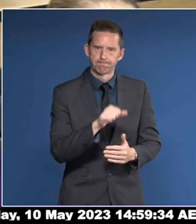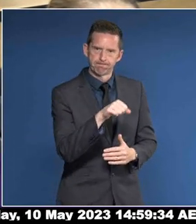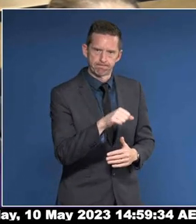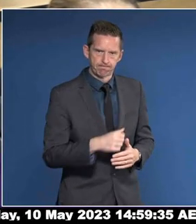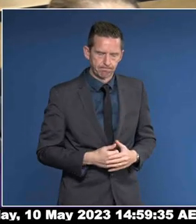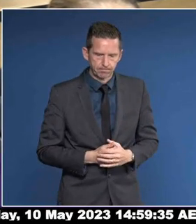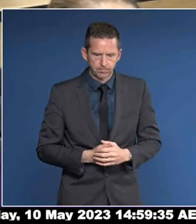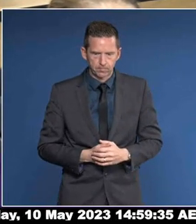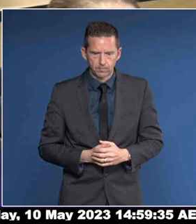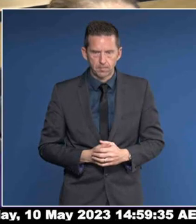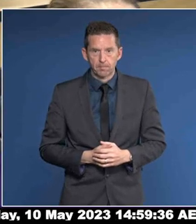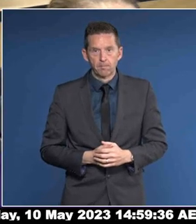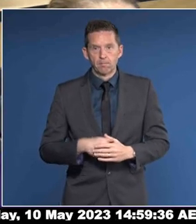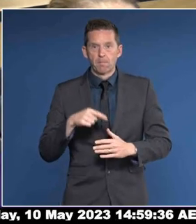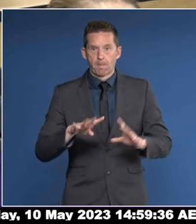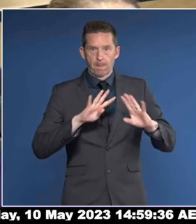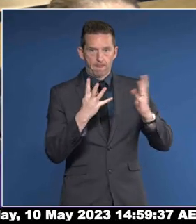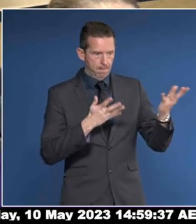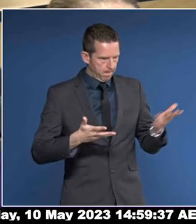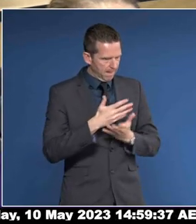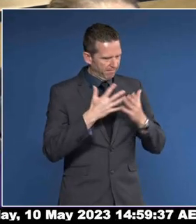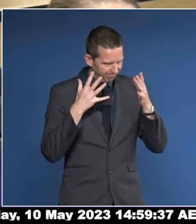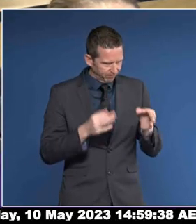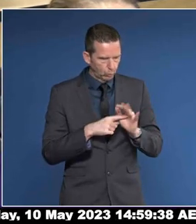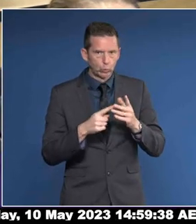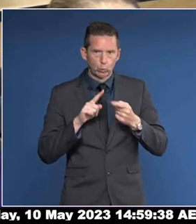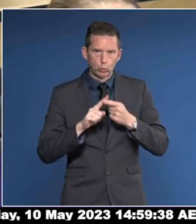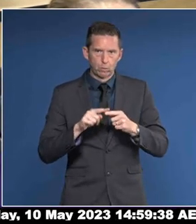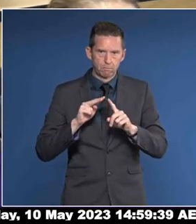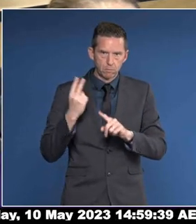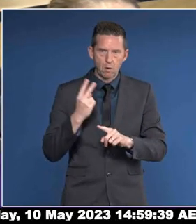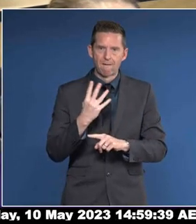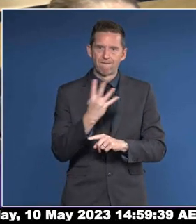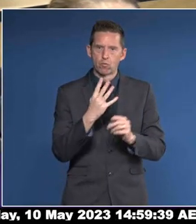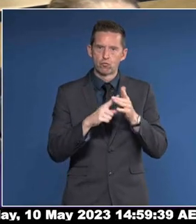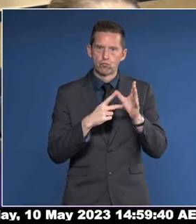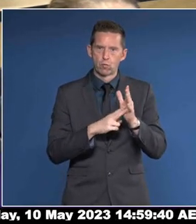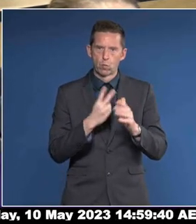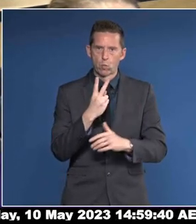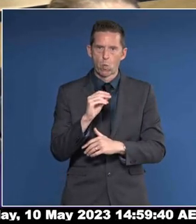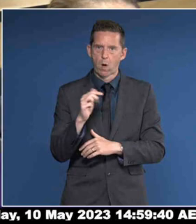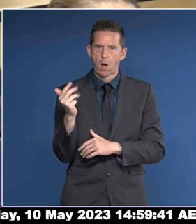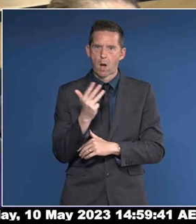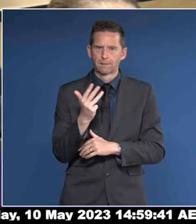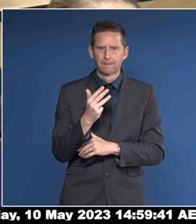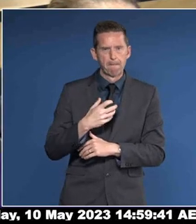'The SCAN determined to further review the matter on 14 January 2019 and a further